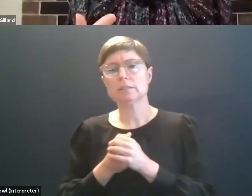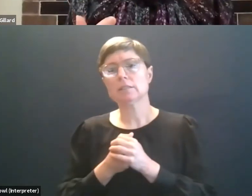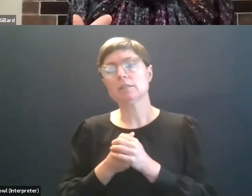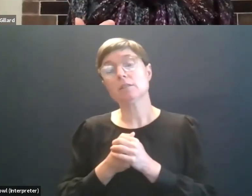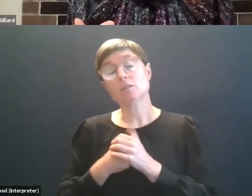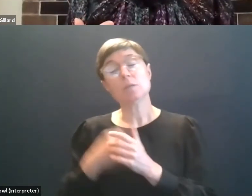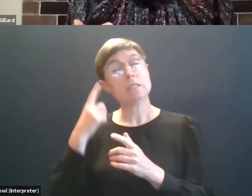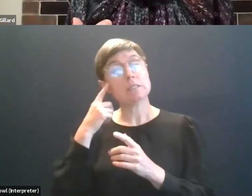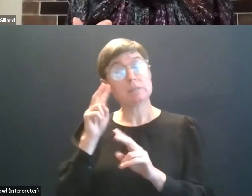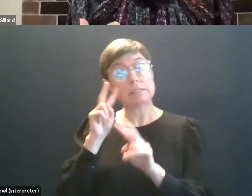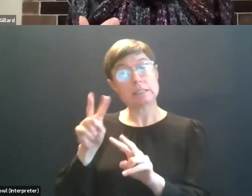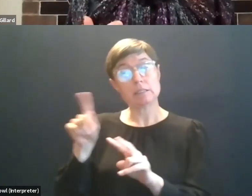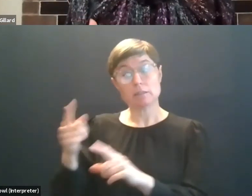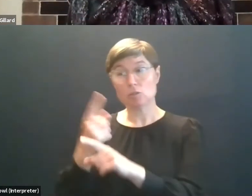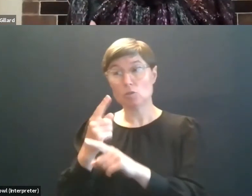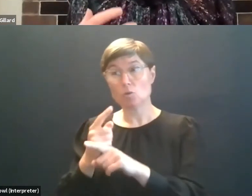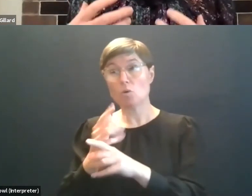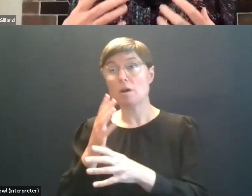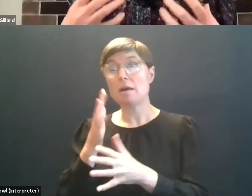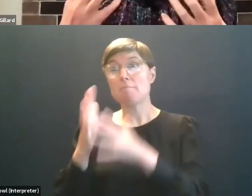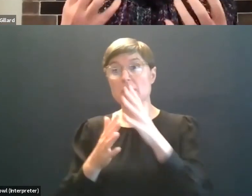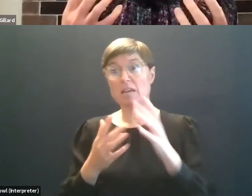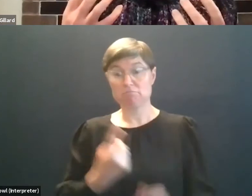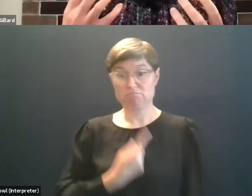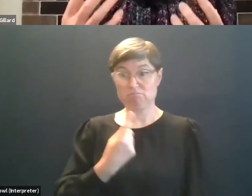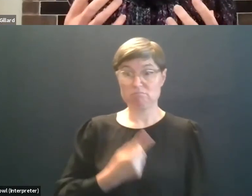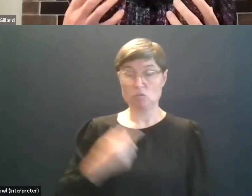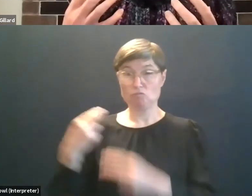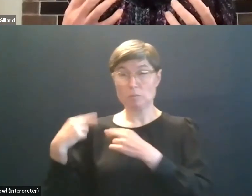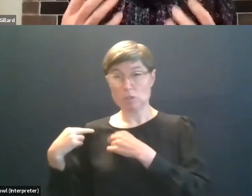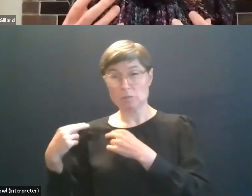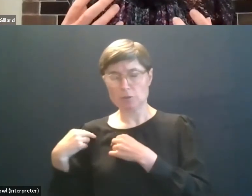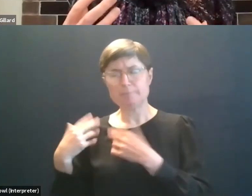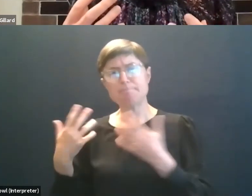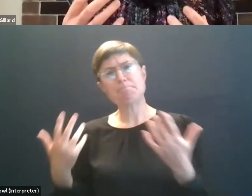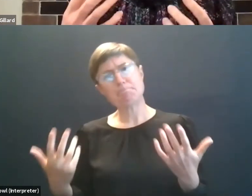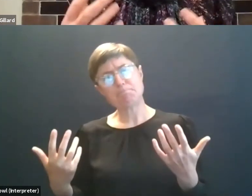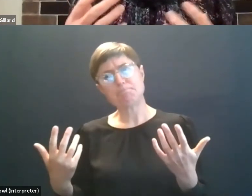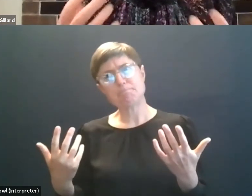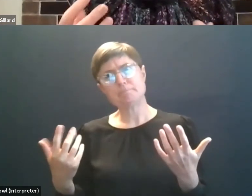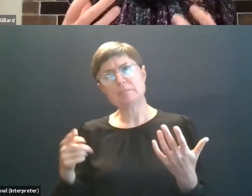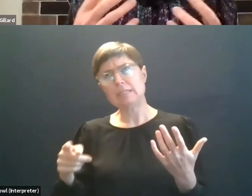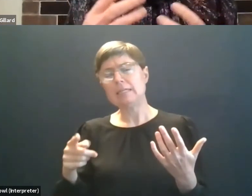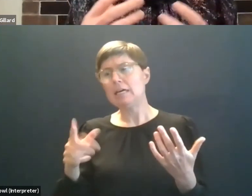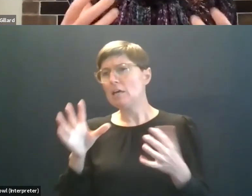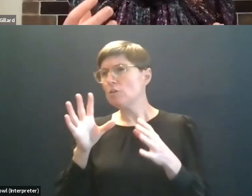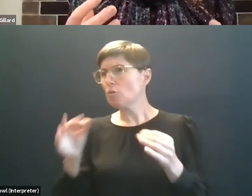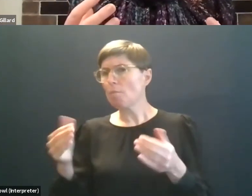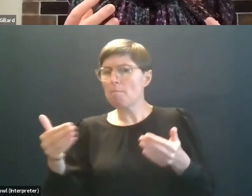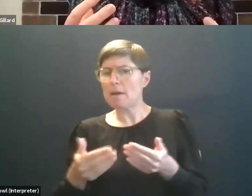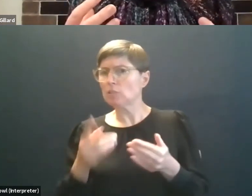being on the individual - it really stands in the face of what we know fosters good mental